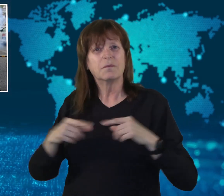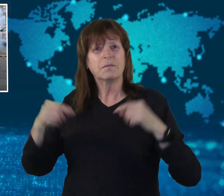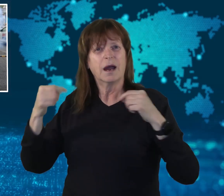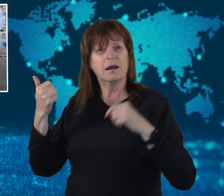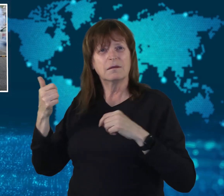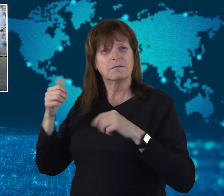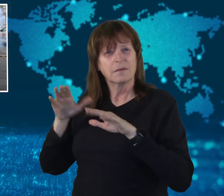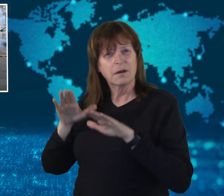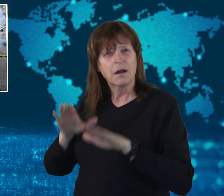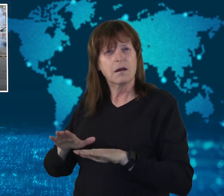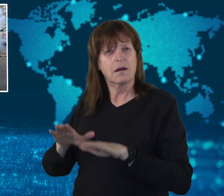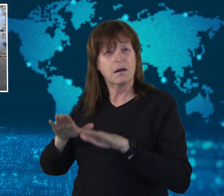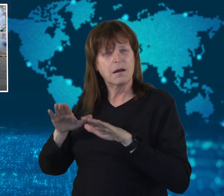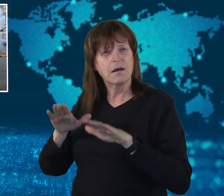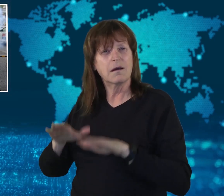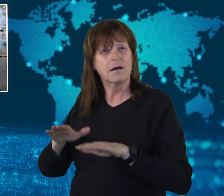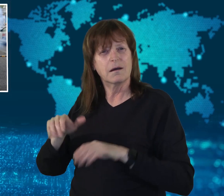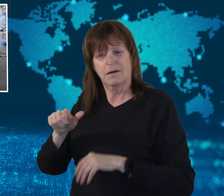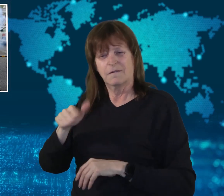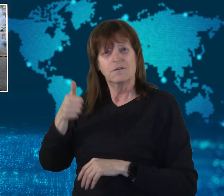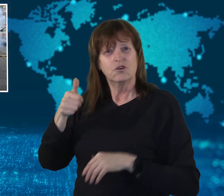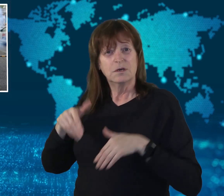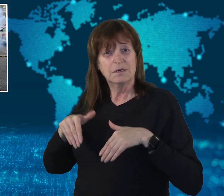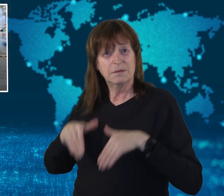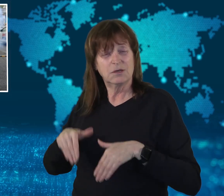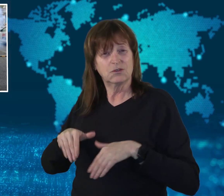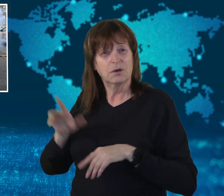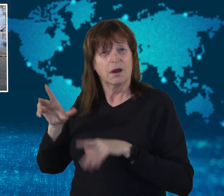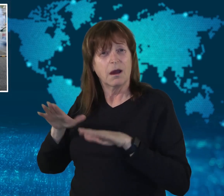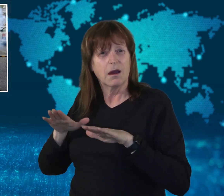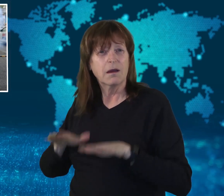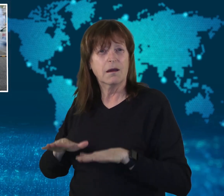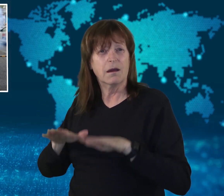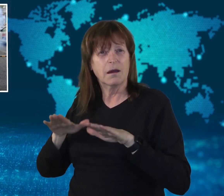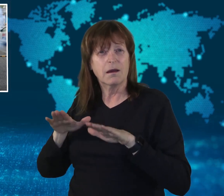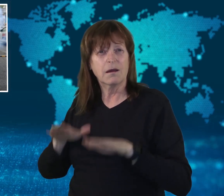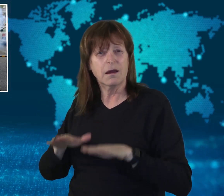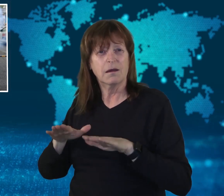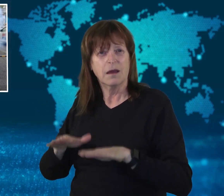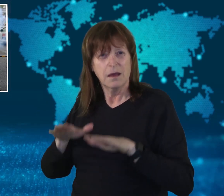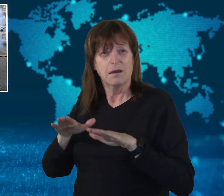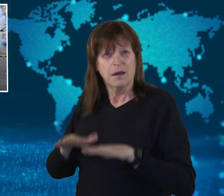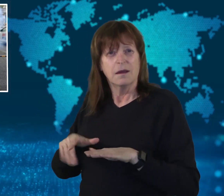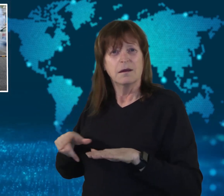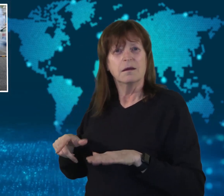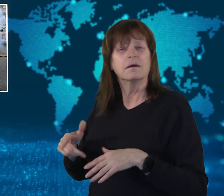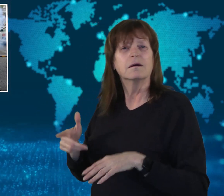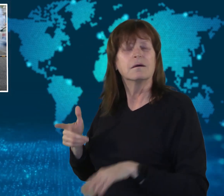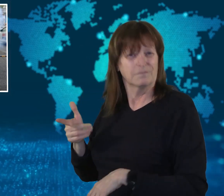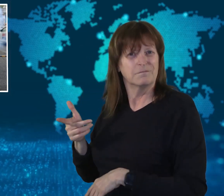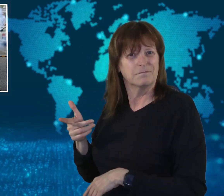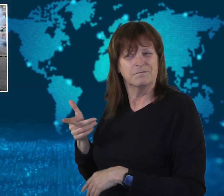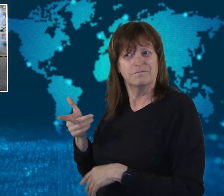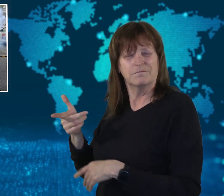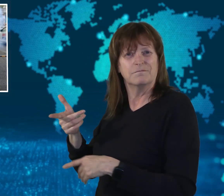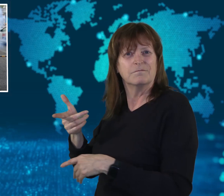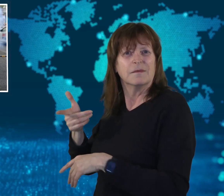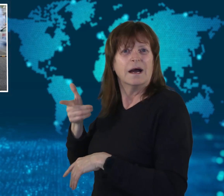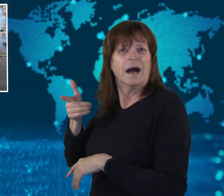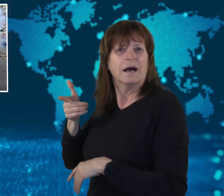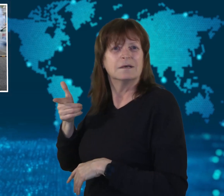Nine months ago, Japan's longest- serving Prime Minister was